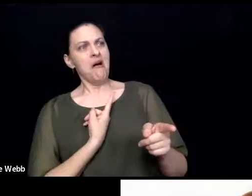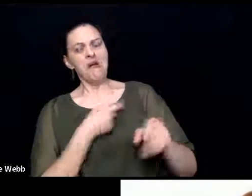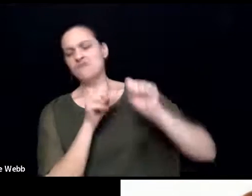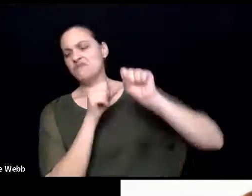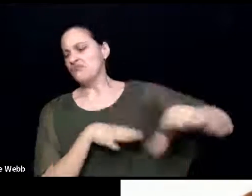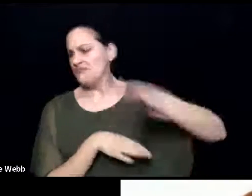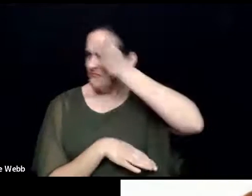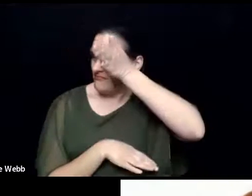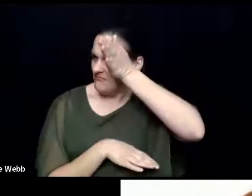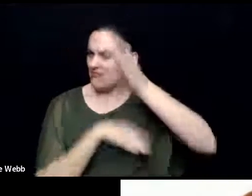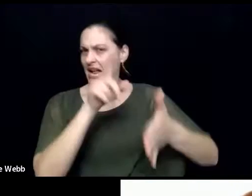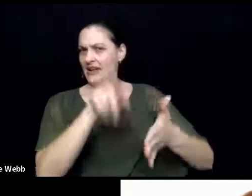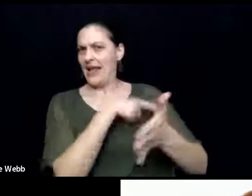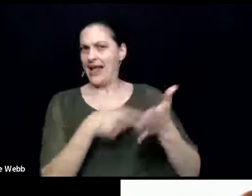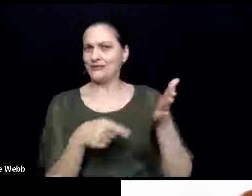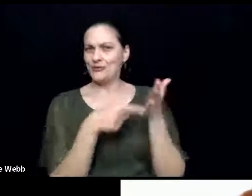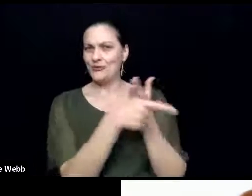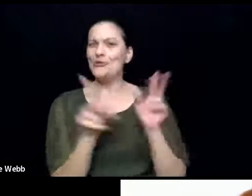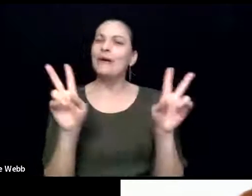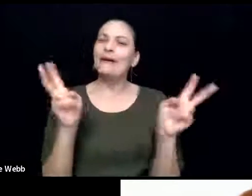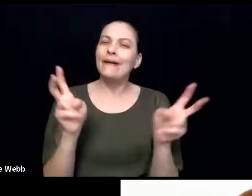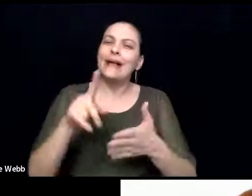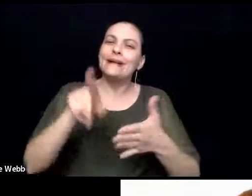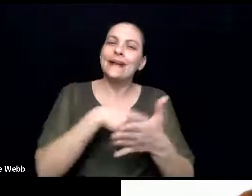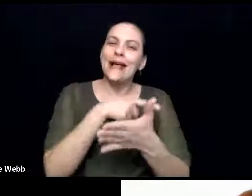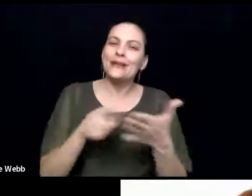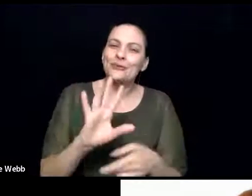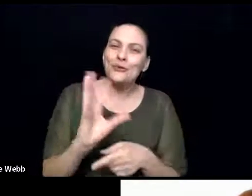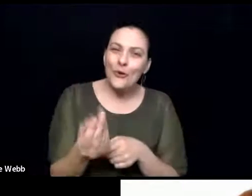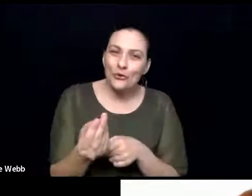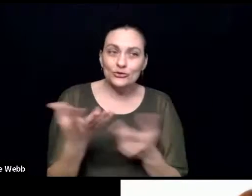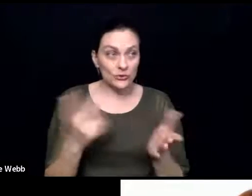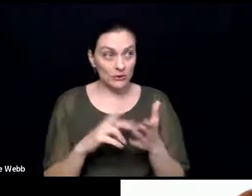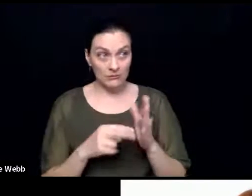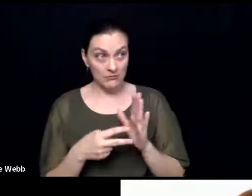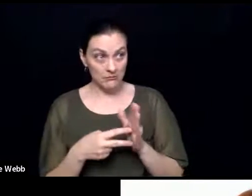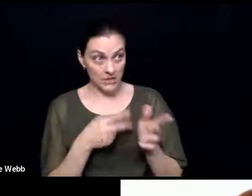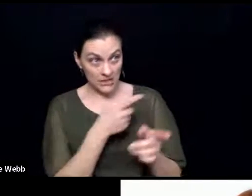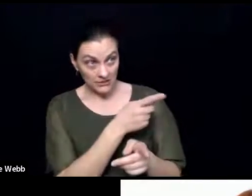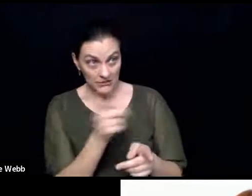you know, if somebody is being insincere or doing it for PR purposes that's one thing. We have to